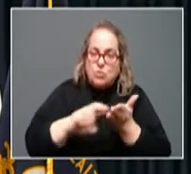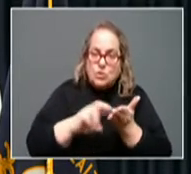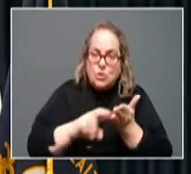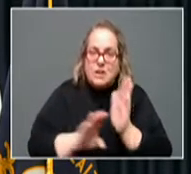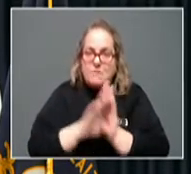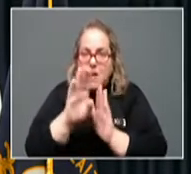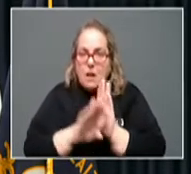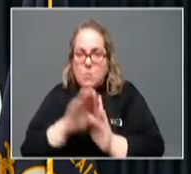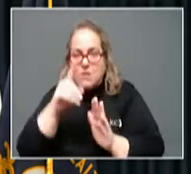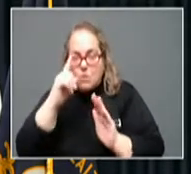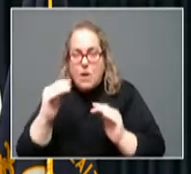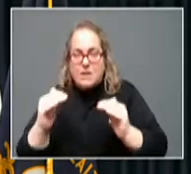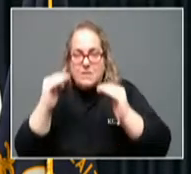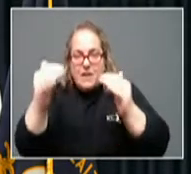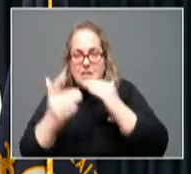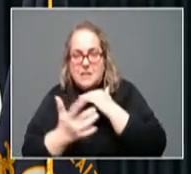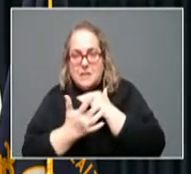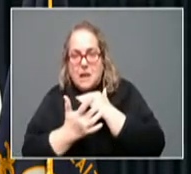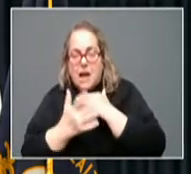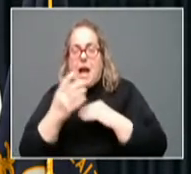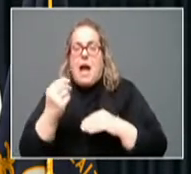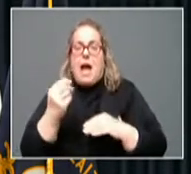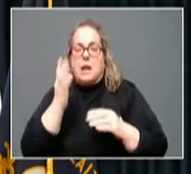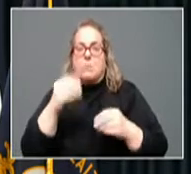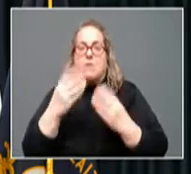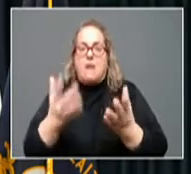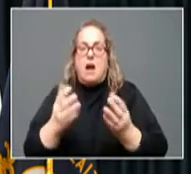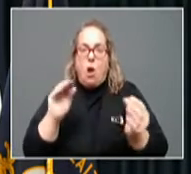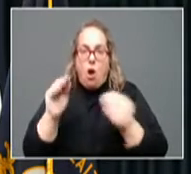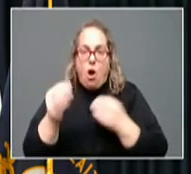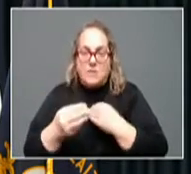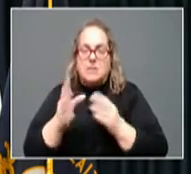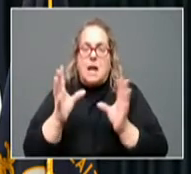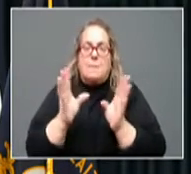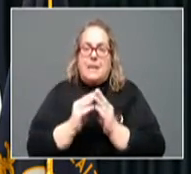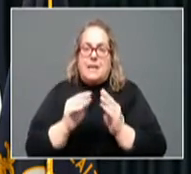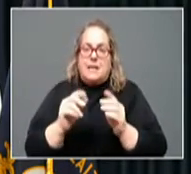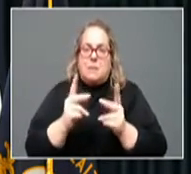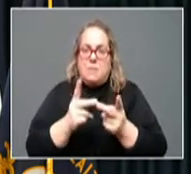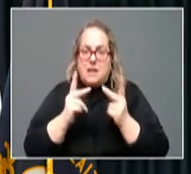providing offices and meeting space for faculty and staff. The RFP is available